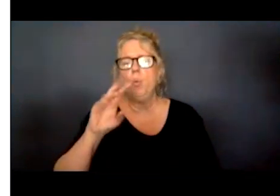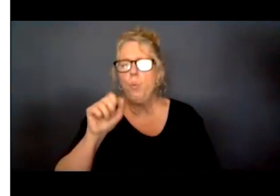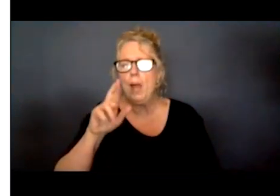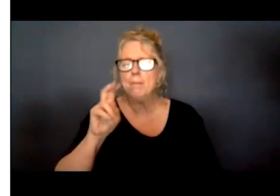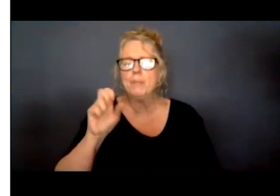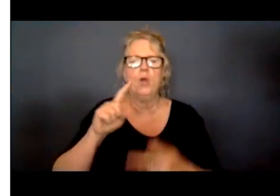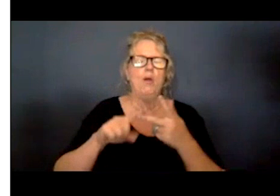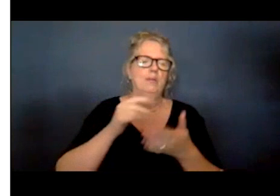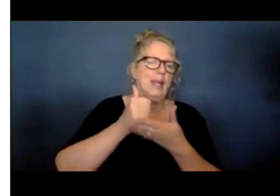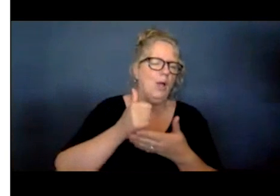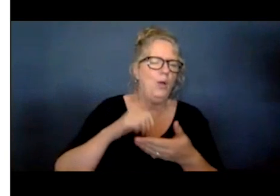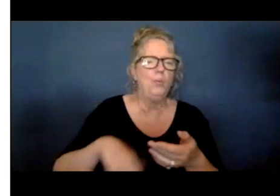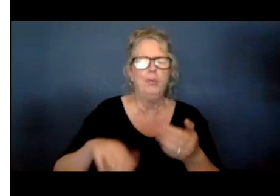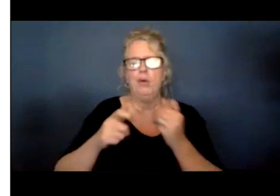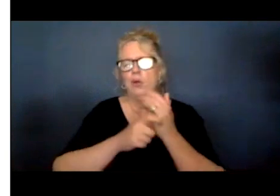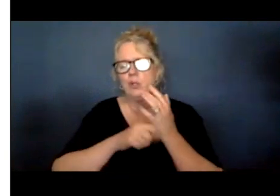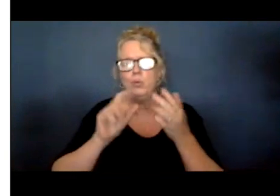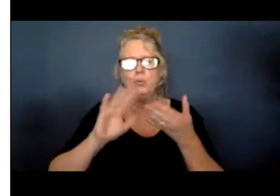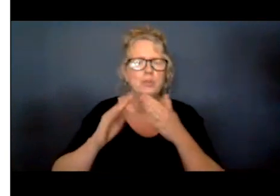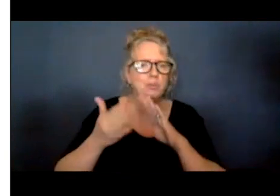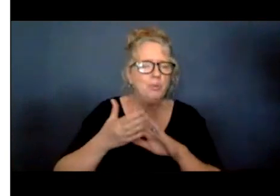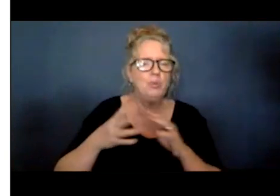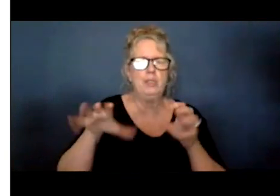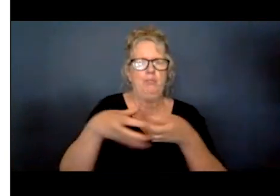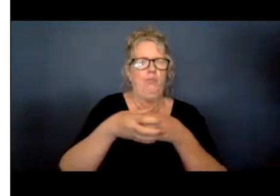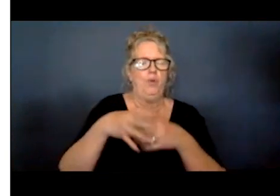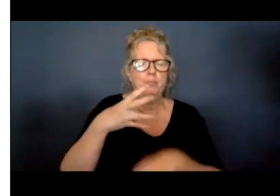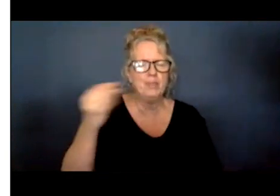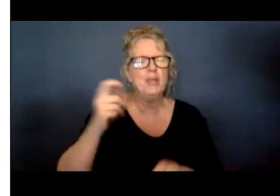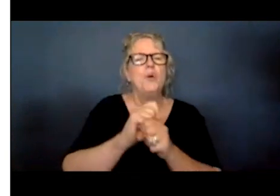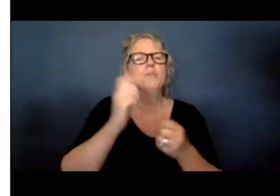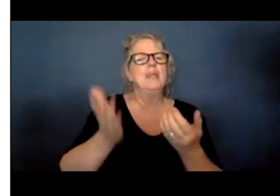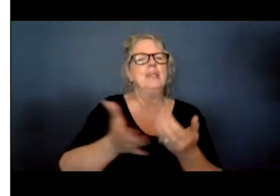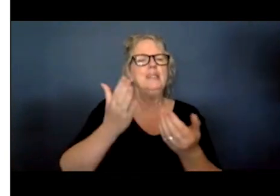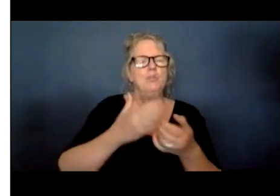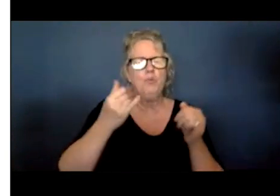community forums, and expert guidance. This makes it easier for individuals of all skill